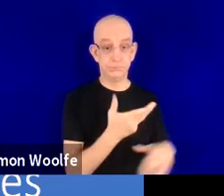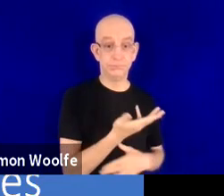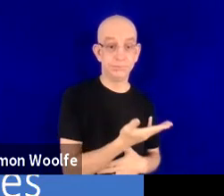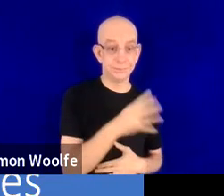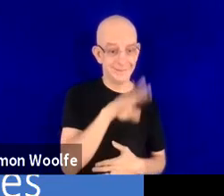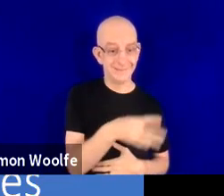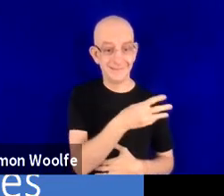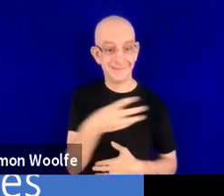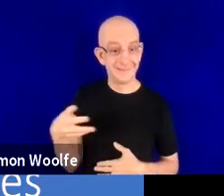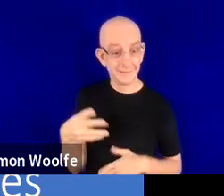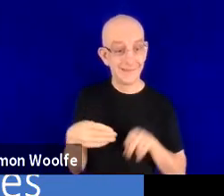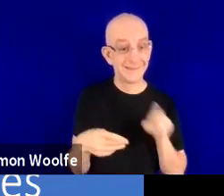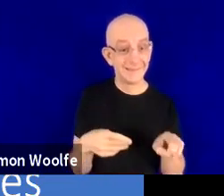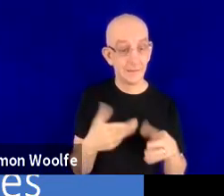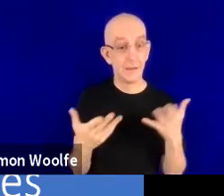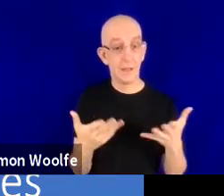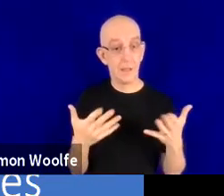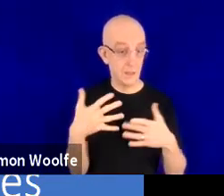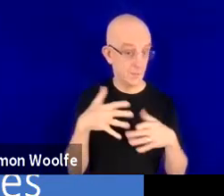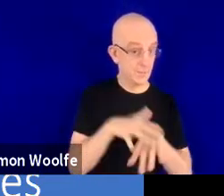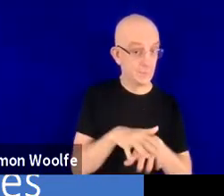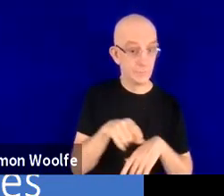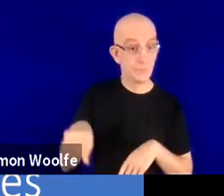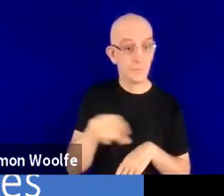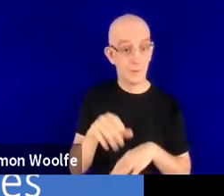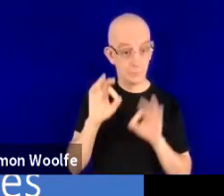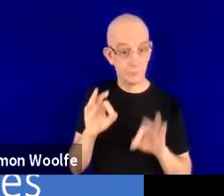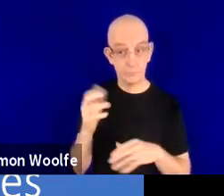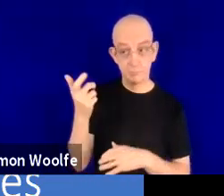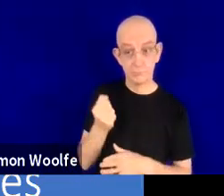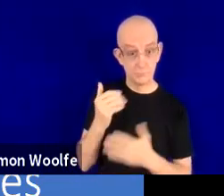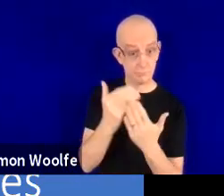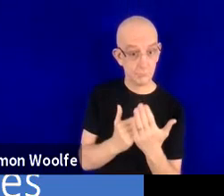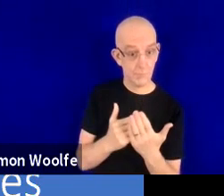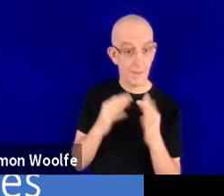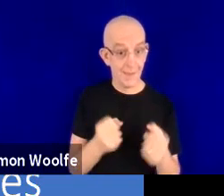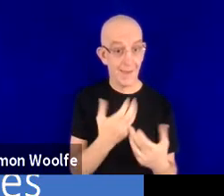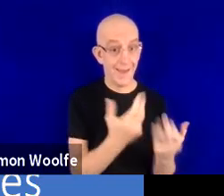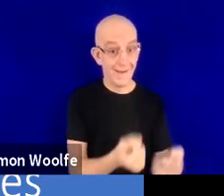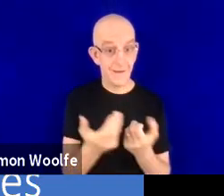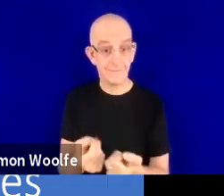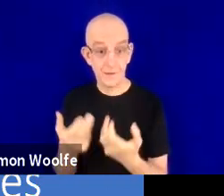whether there's a non contributory old age pension in place, and most countries actually not all, and those are kind of highlighted in green